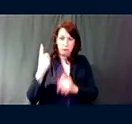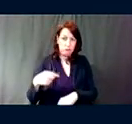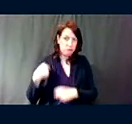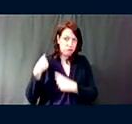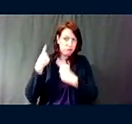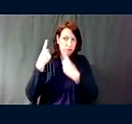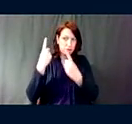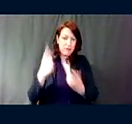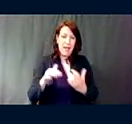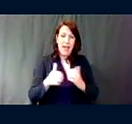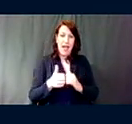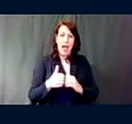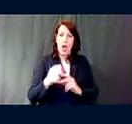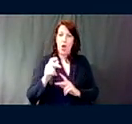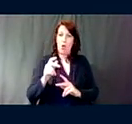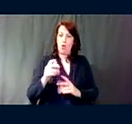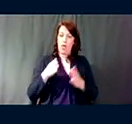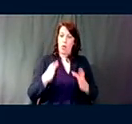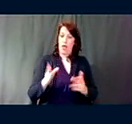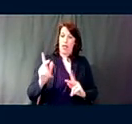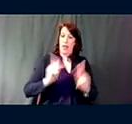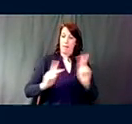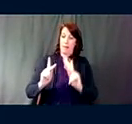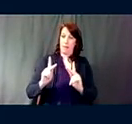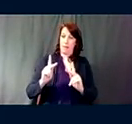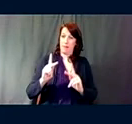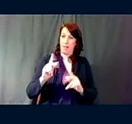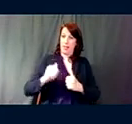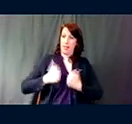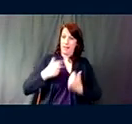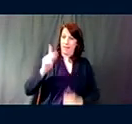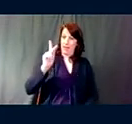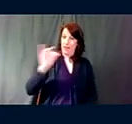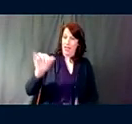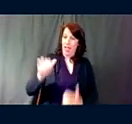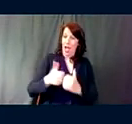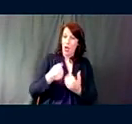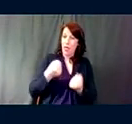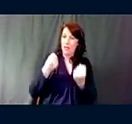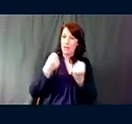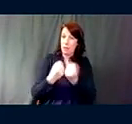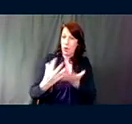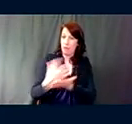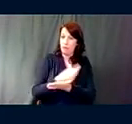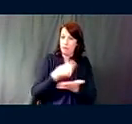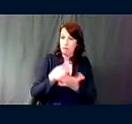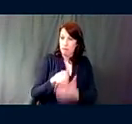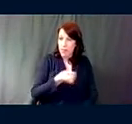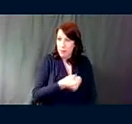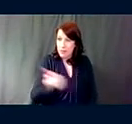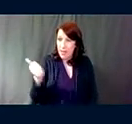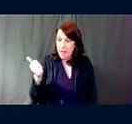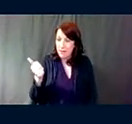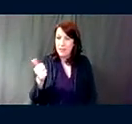TOBACCO HAS LONG BEEN A WAY THAT